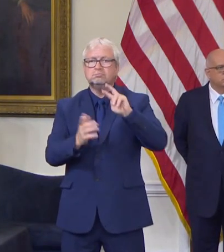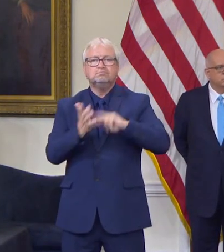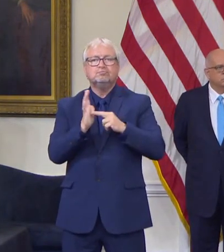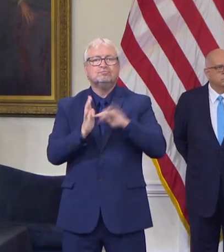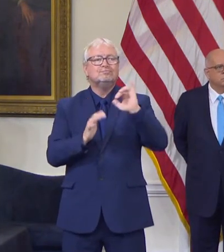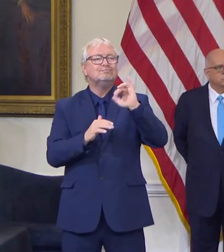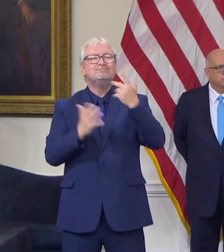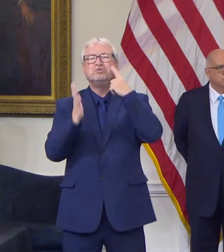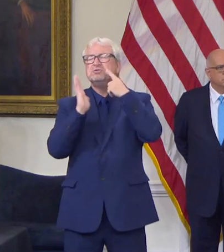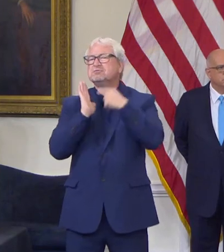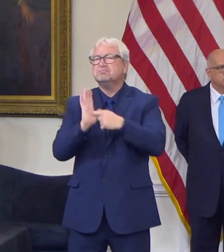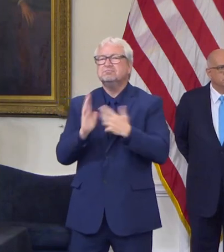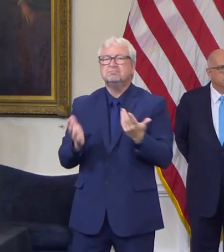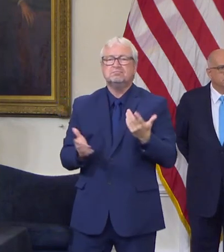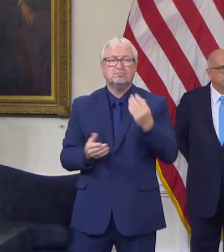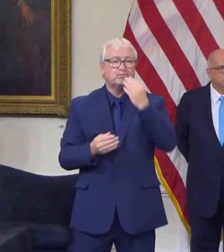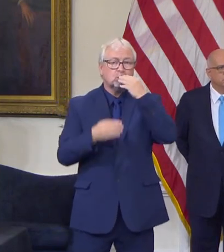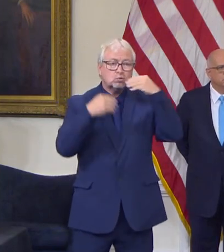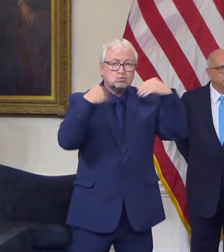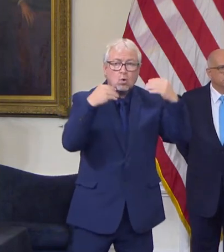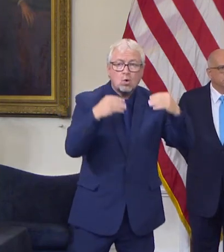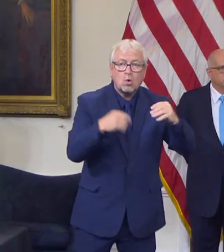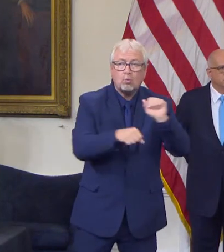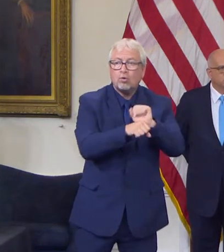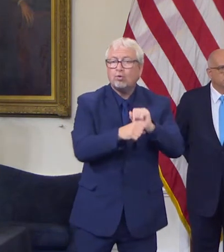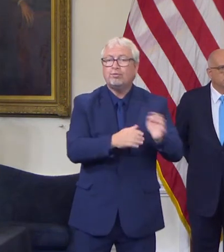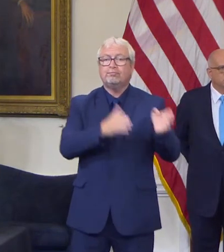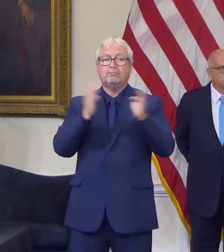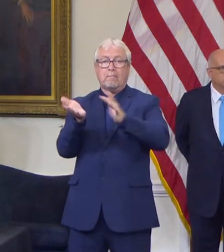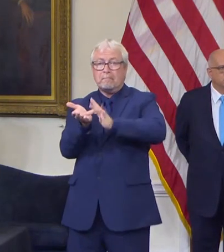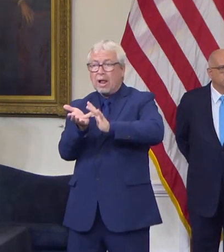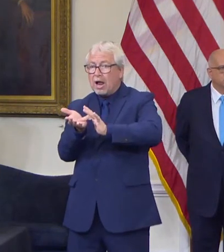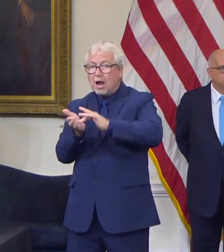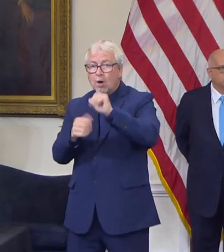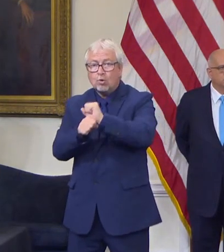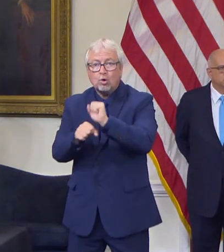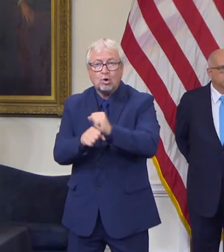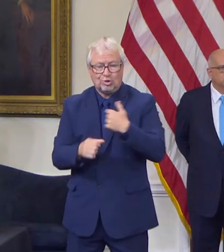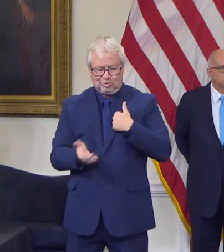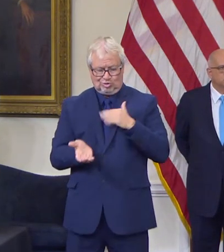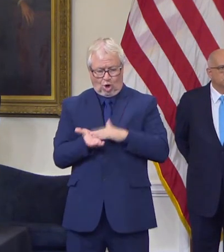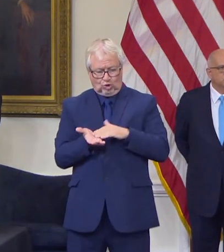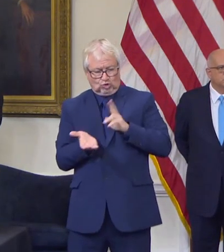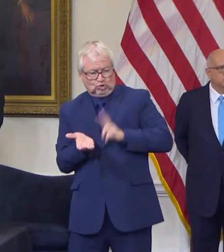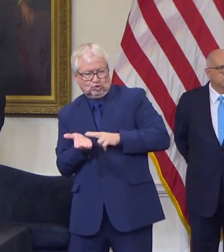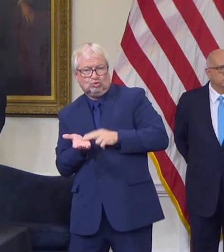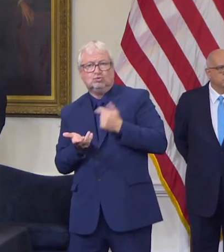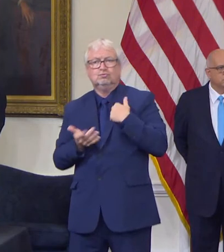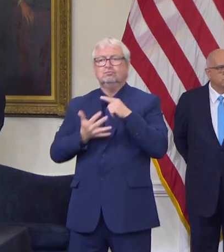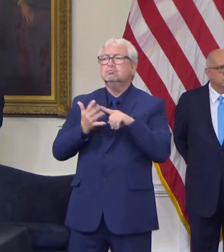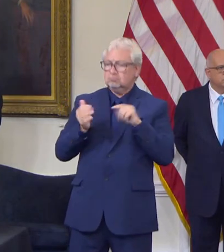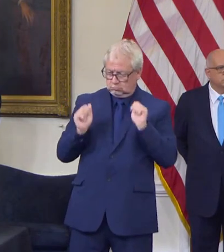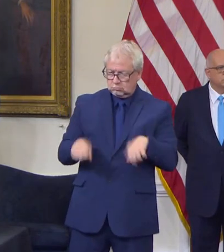full is that 6 months needs to have passed since you completed a two-dose Pfizer COVID-19 vaccine series.